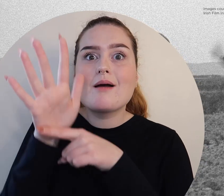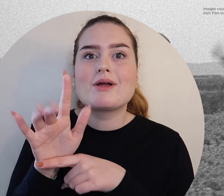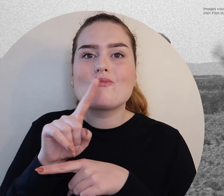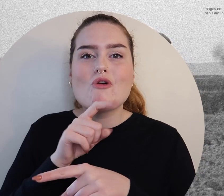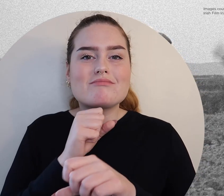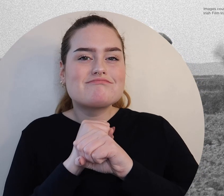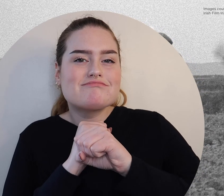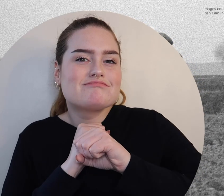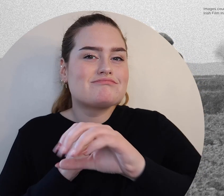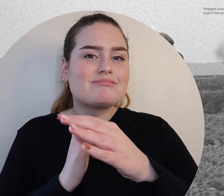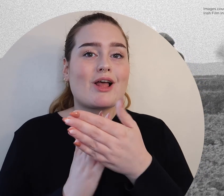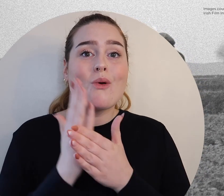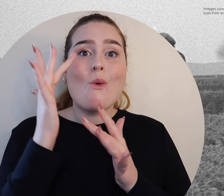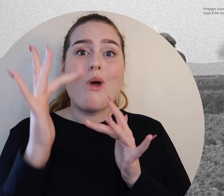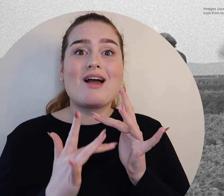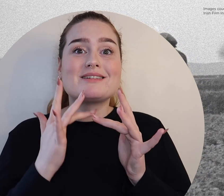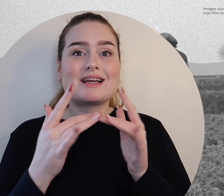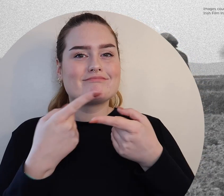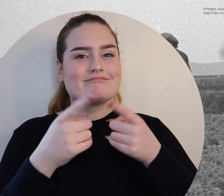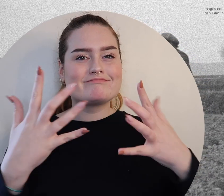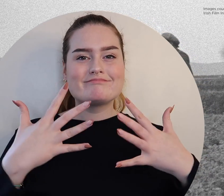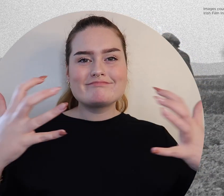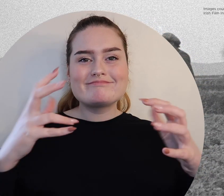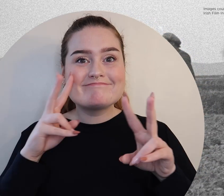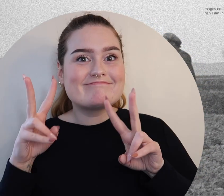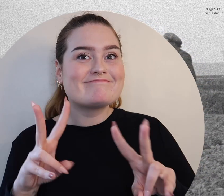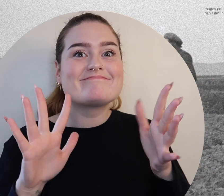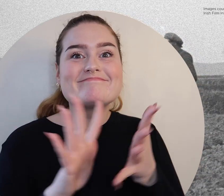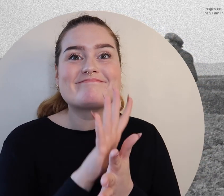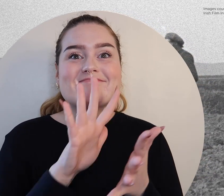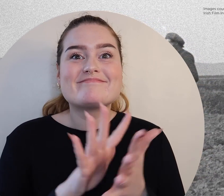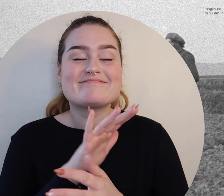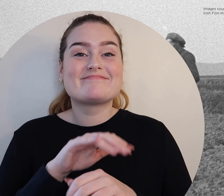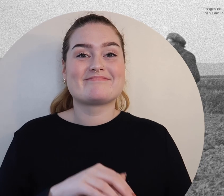Thursday afternoon's event, The Accidental Anthropologist will also